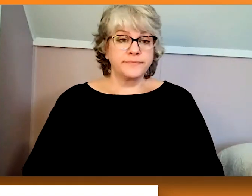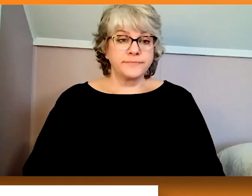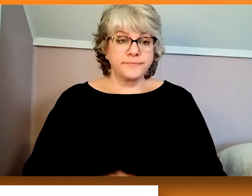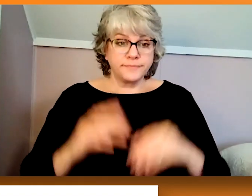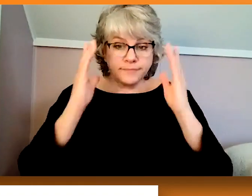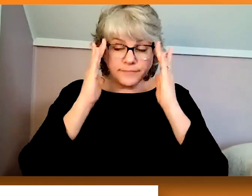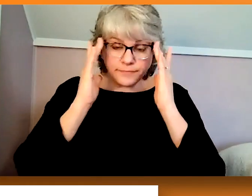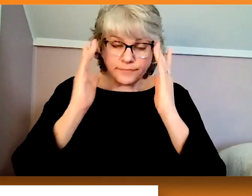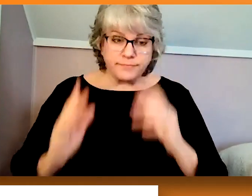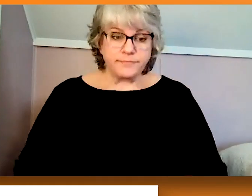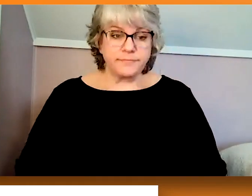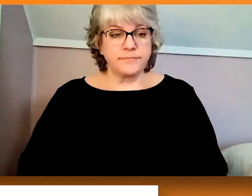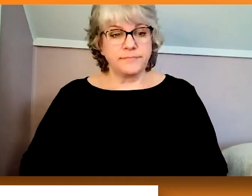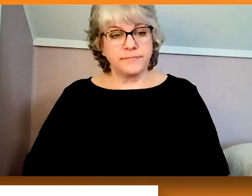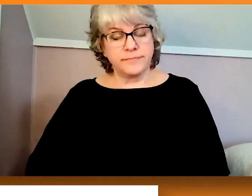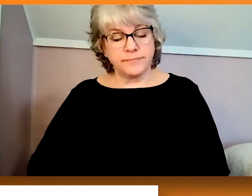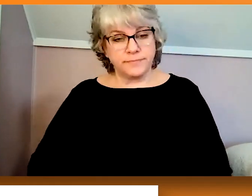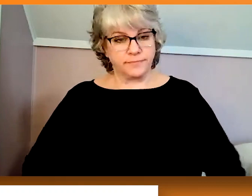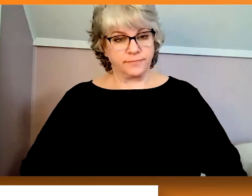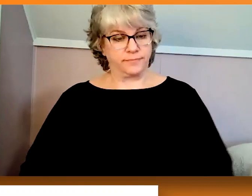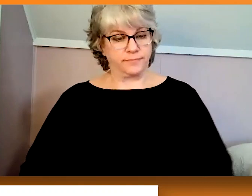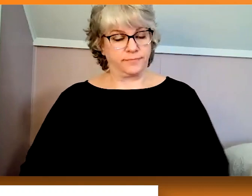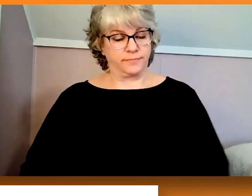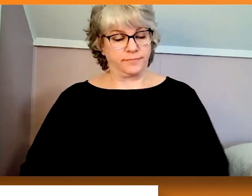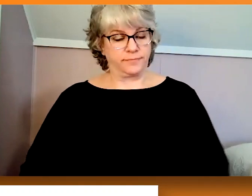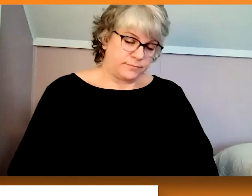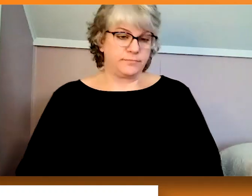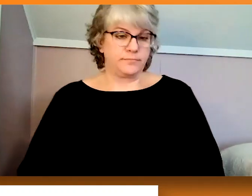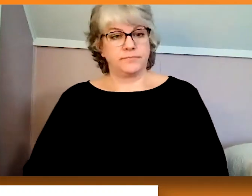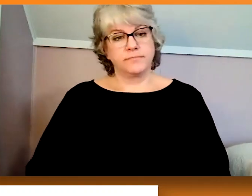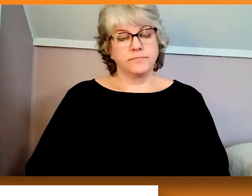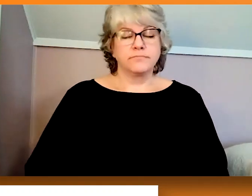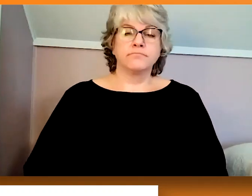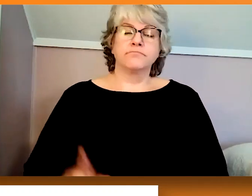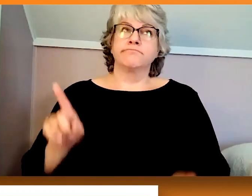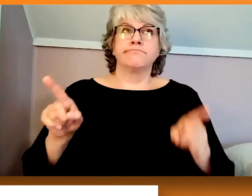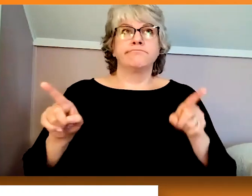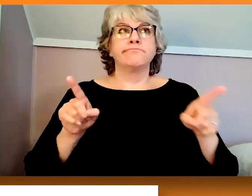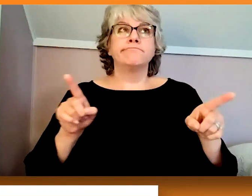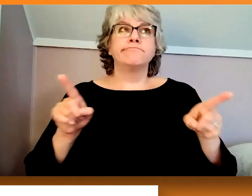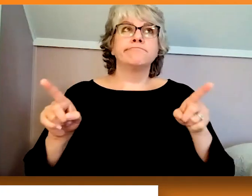and it's kind of hard to answer because they're all resources.